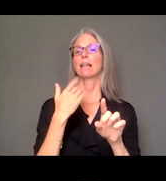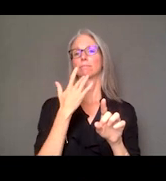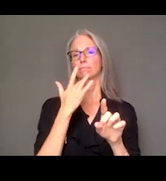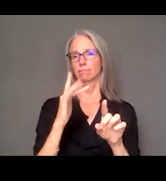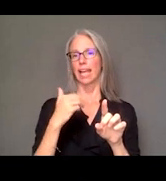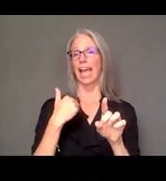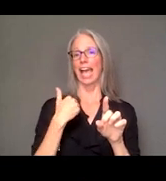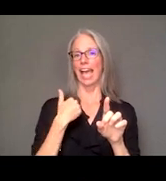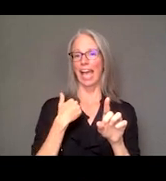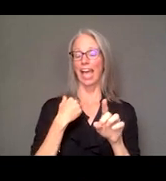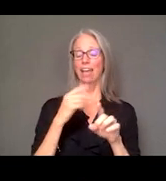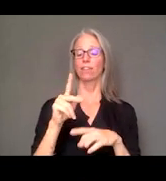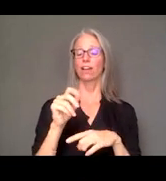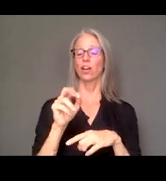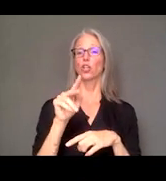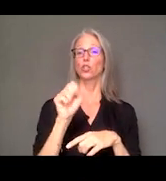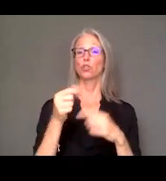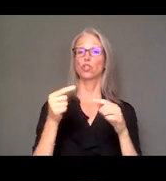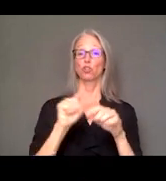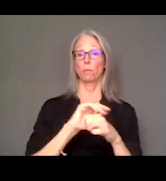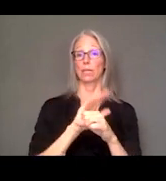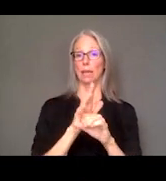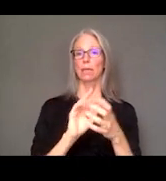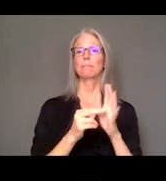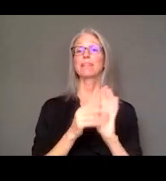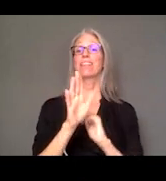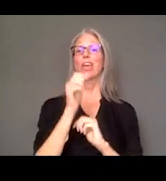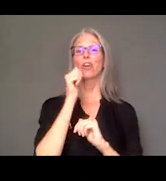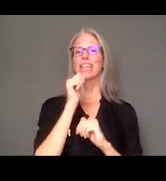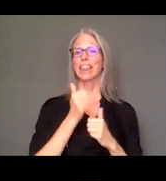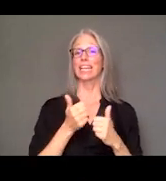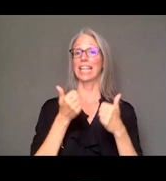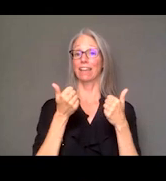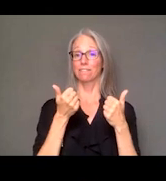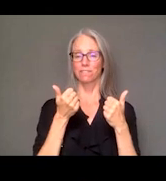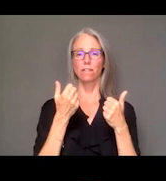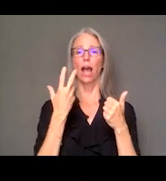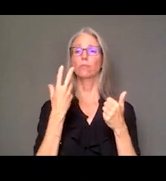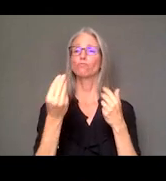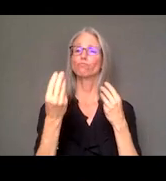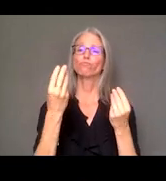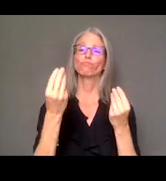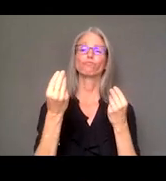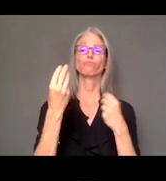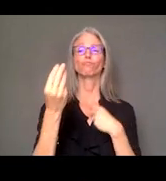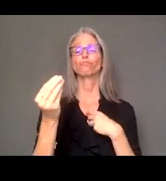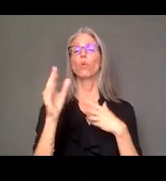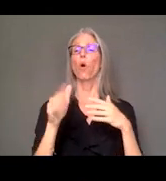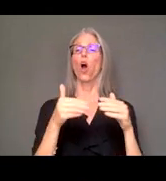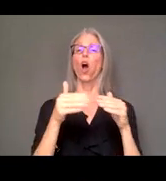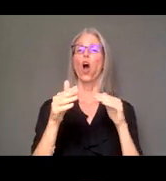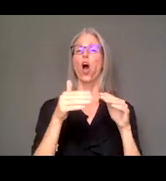their daily lives as David was able to go on daily walk with his parents.